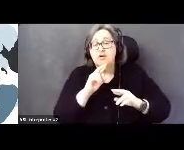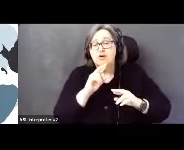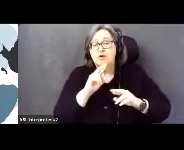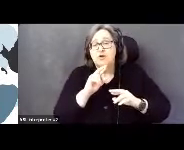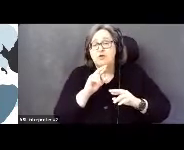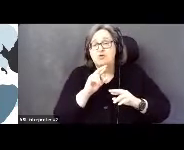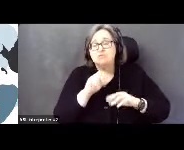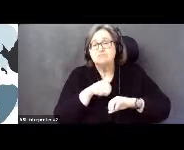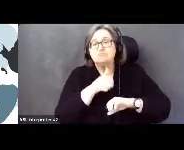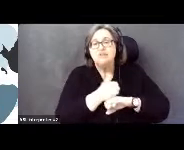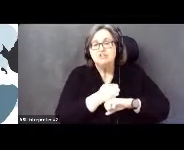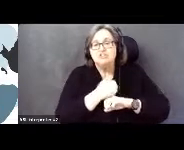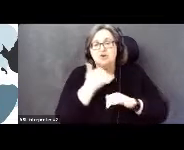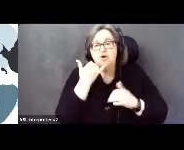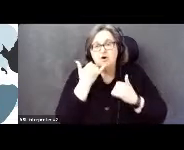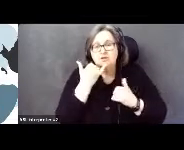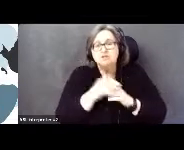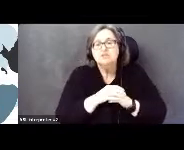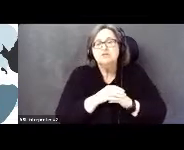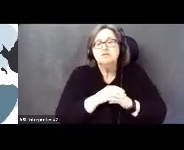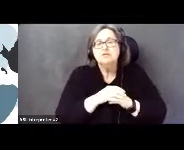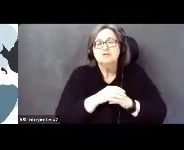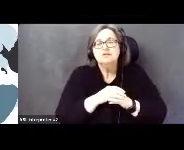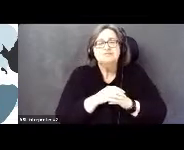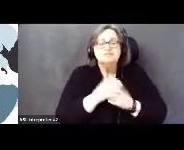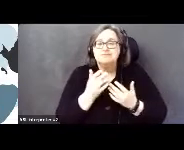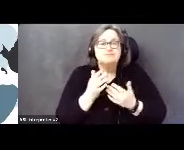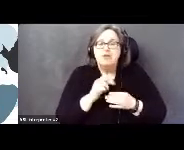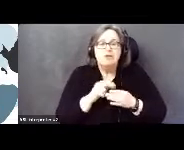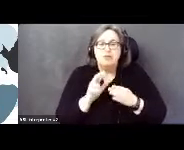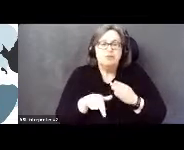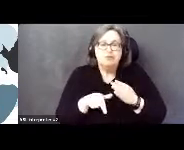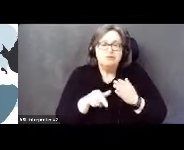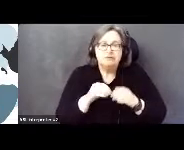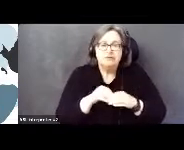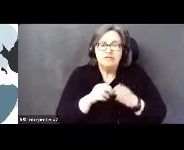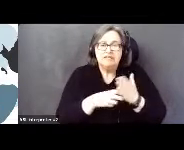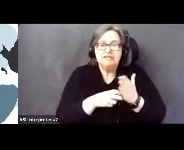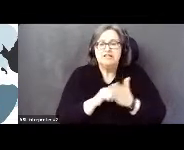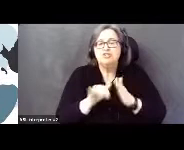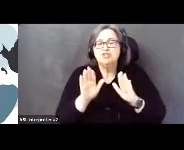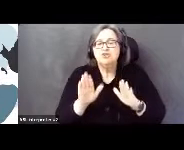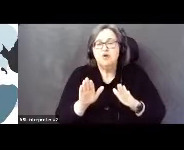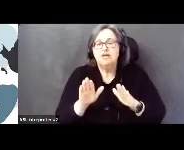calls or interactions result in even a ticket. It can be a great model for deflection from